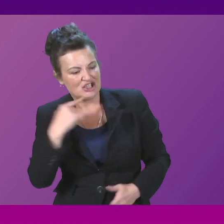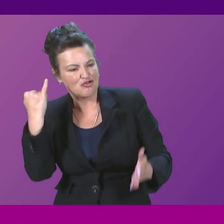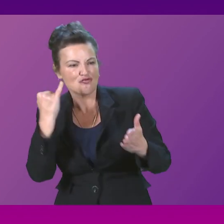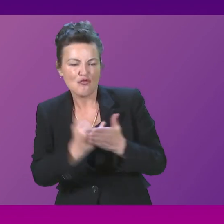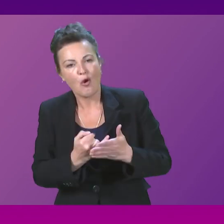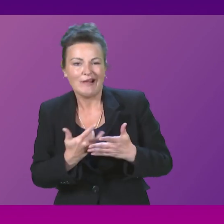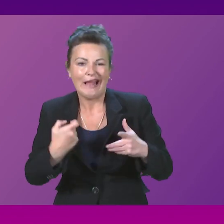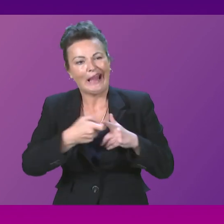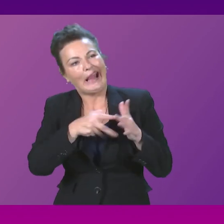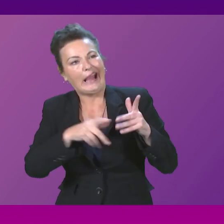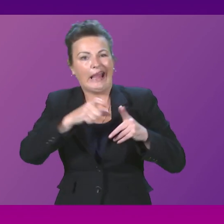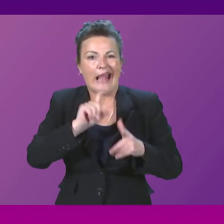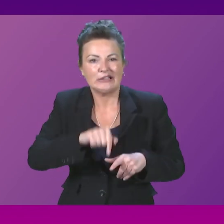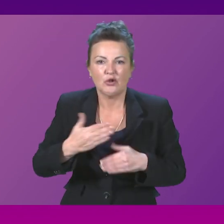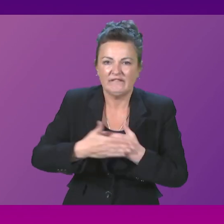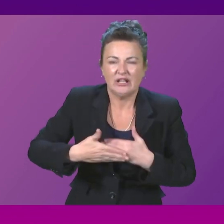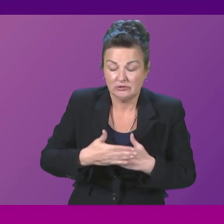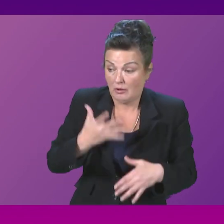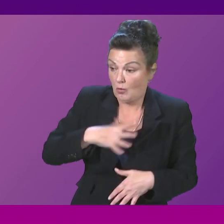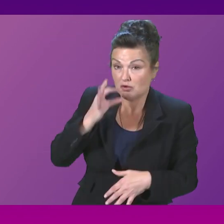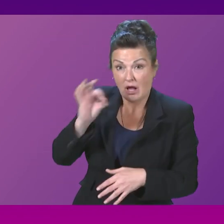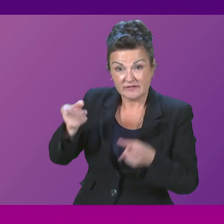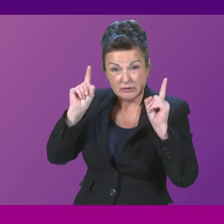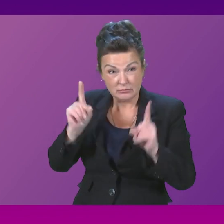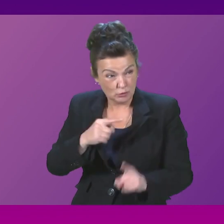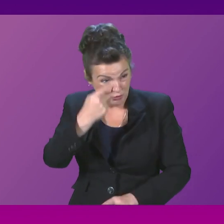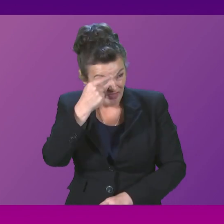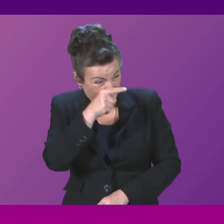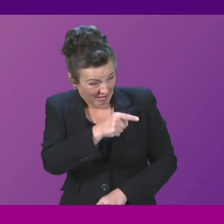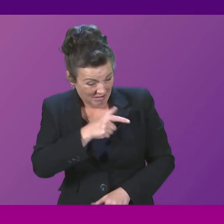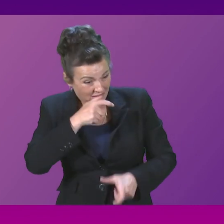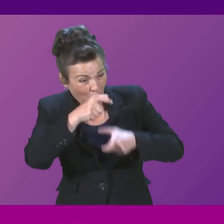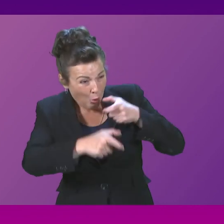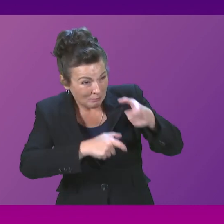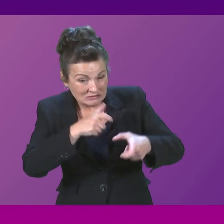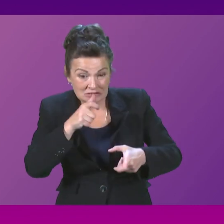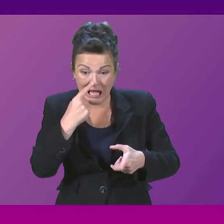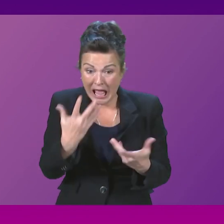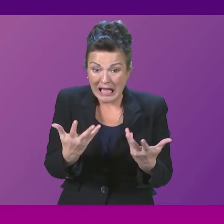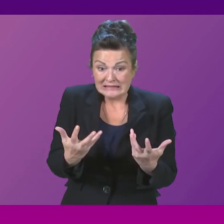Does the First Minister think that such comments are acceptable?